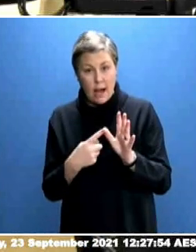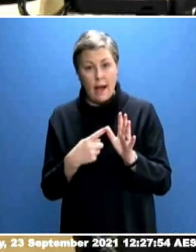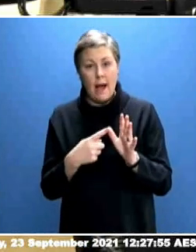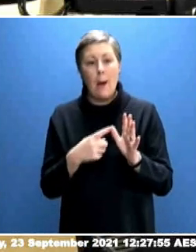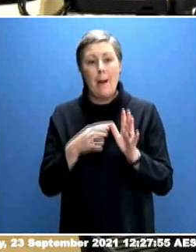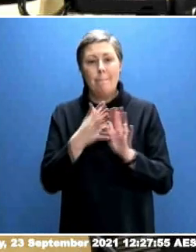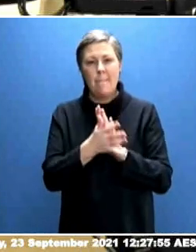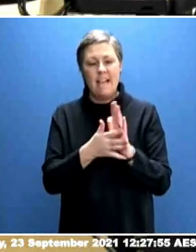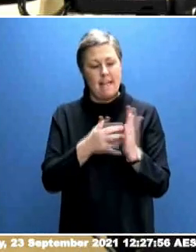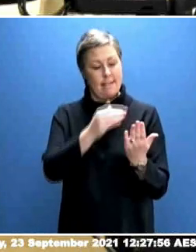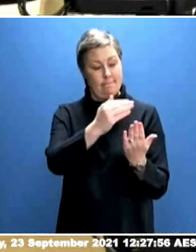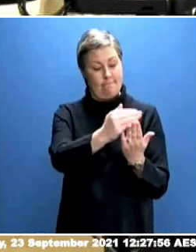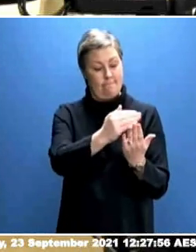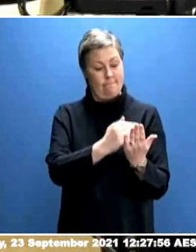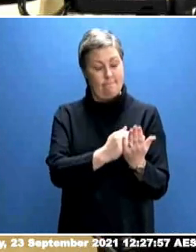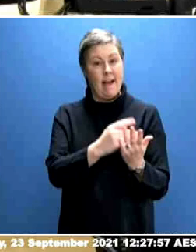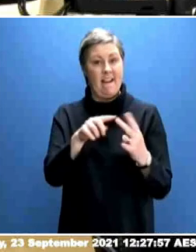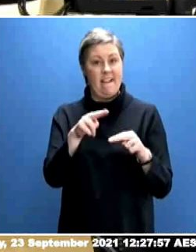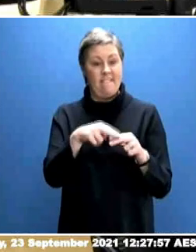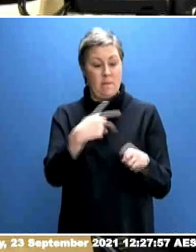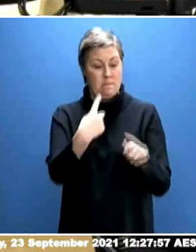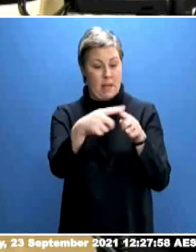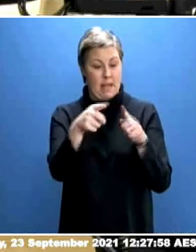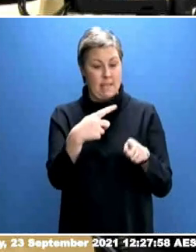those criteria satisfy shouldn't necessarily just be a matter